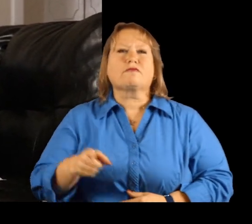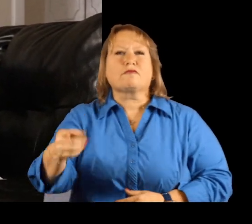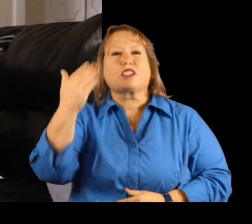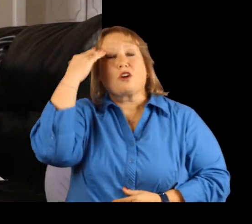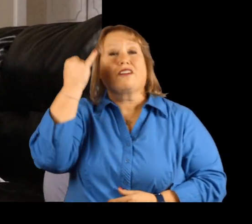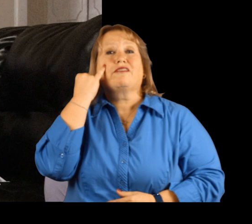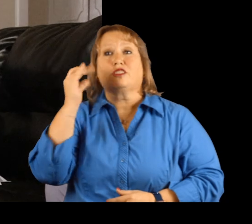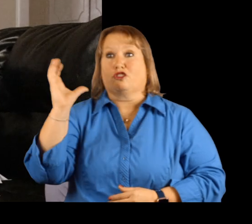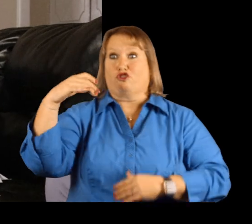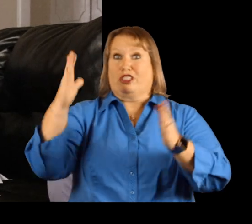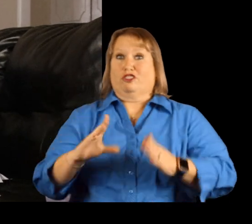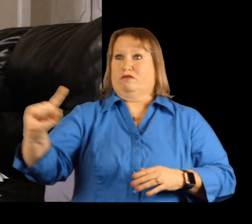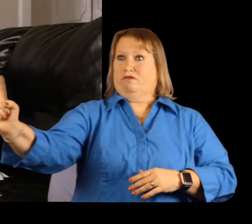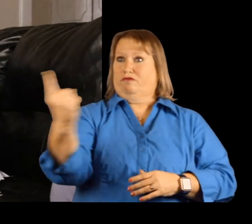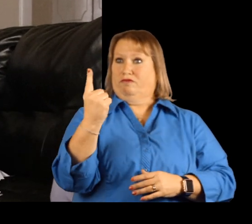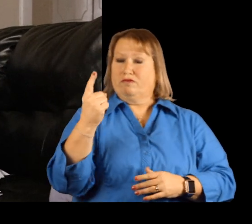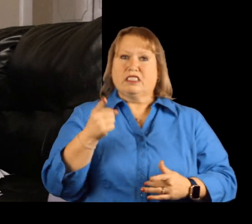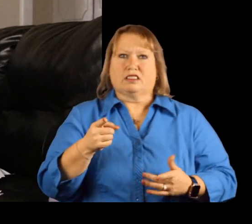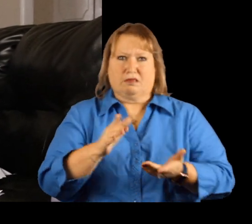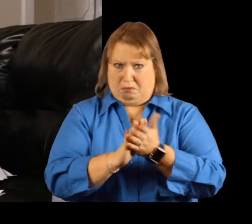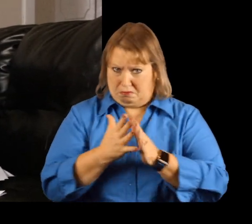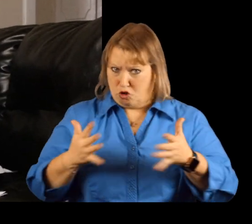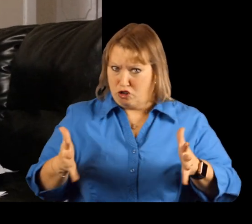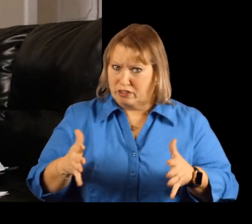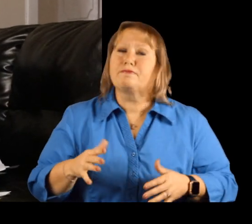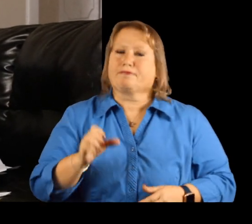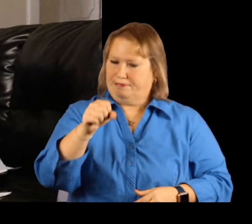Does he know when strangers are present? Yes. So, he's a little nervous? Yes.